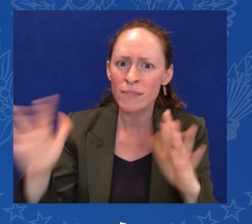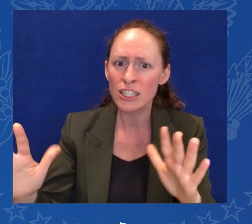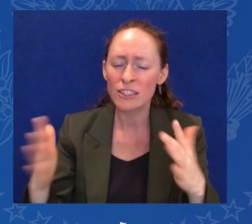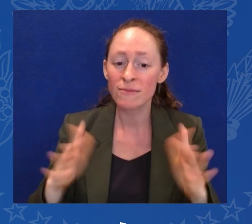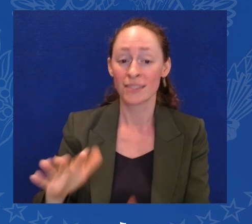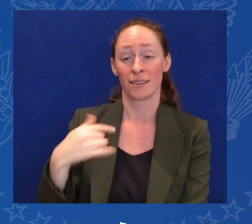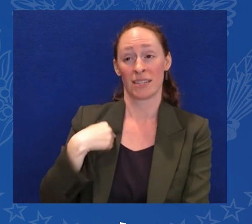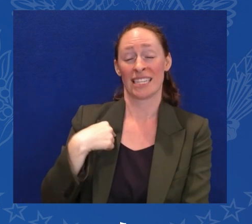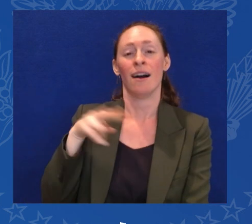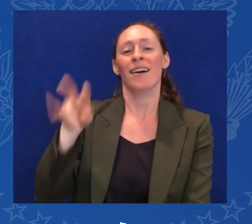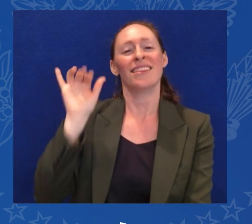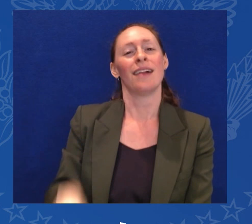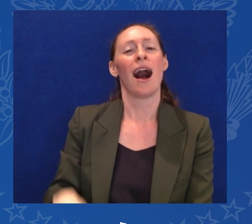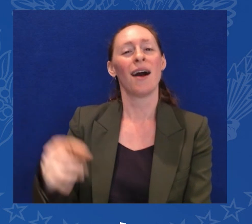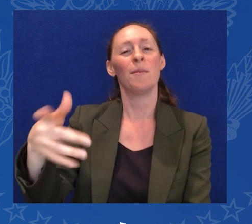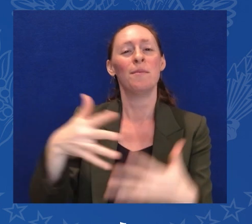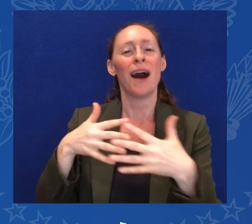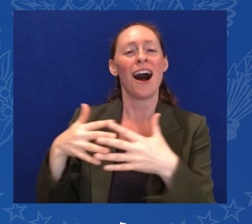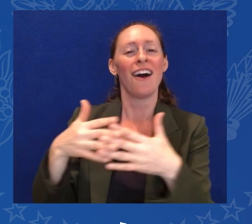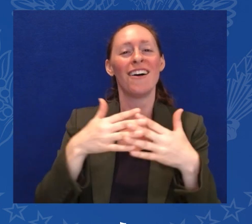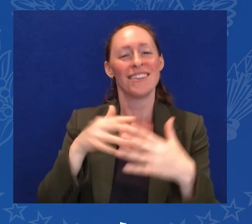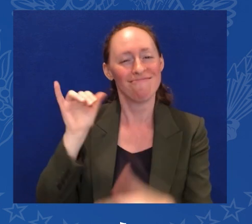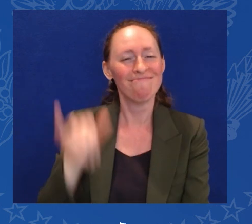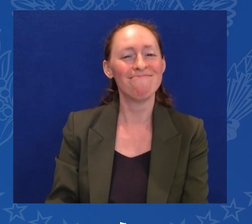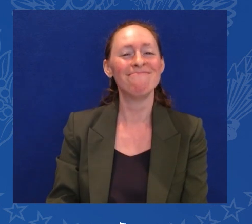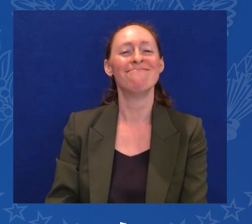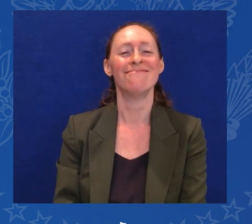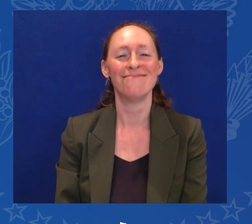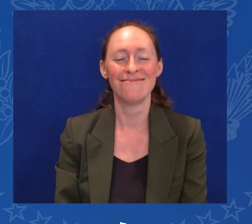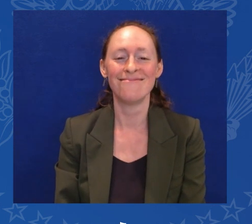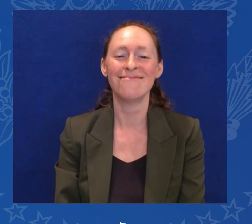It has been quite a journey for me from the darkness to the light.